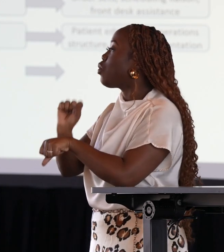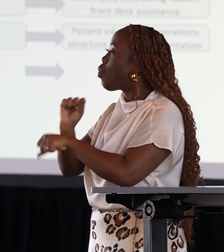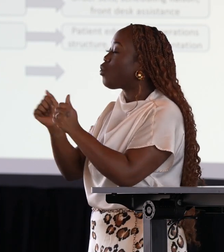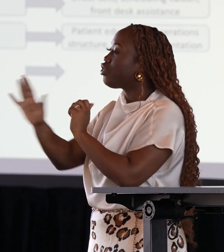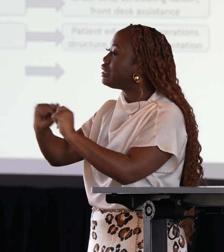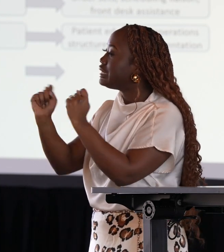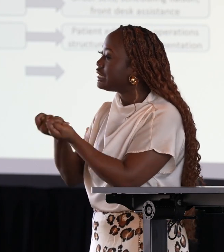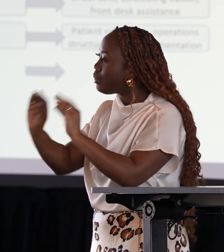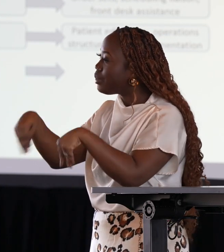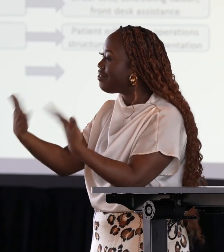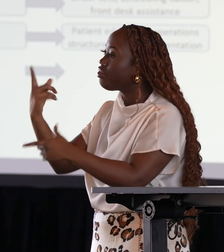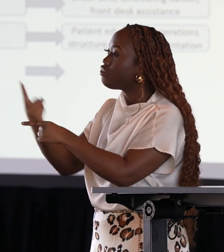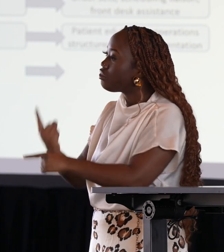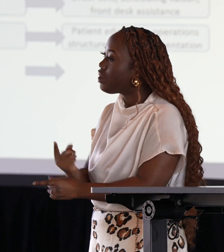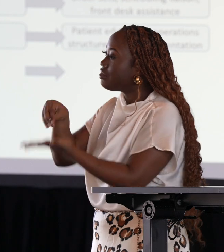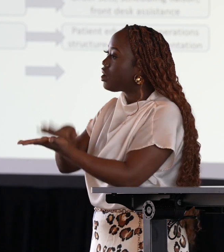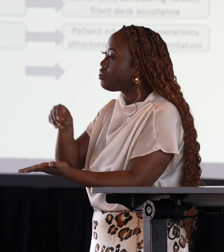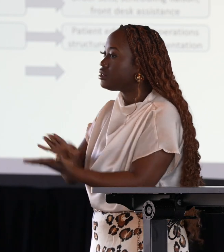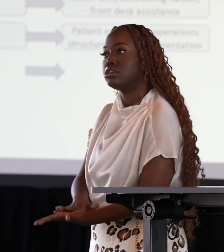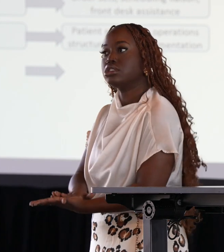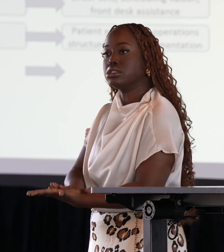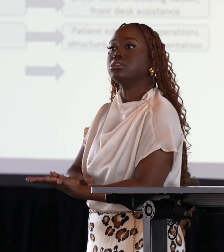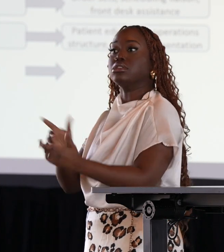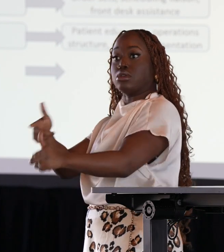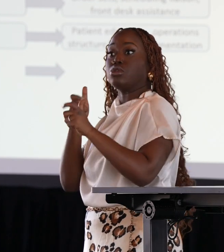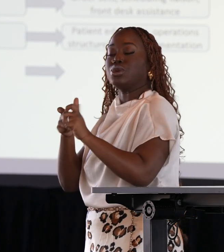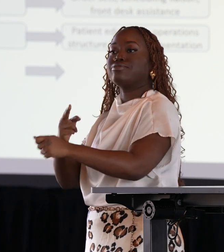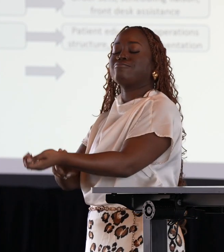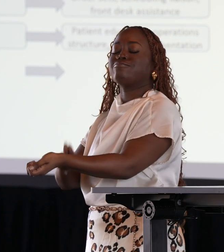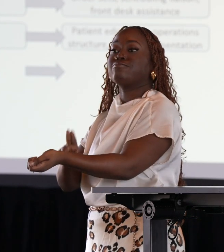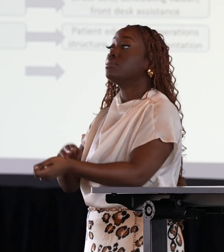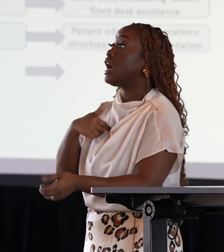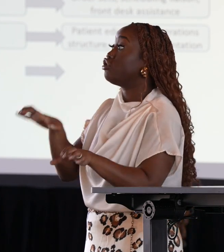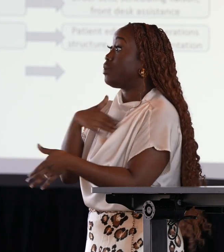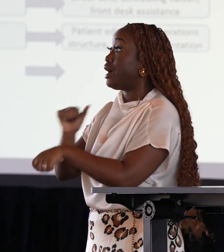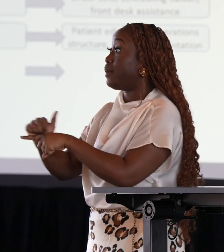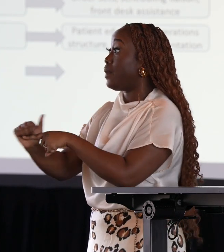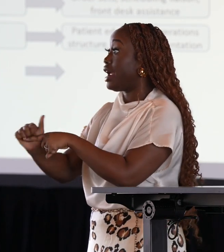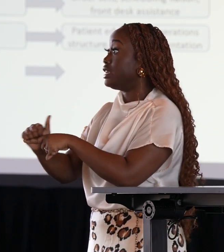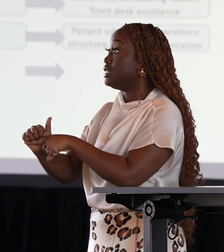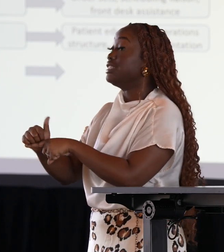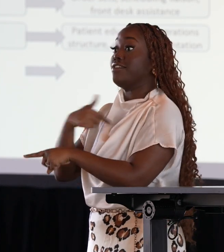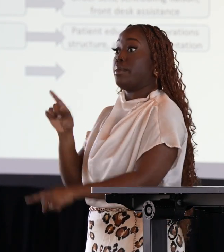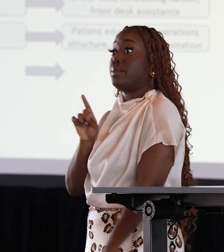your team to provide the right documentation. A quick tip that I find in my practice, if I am moving from a traditional